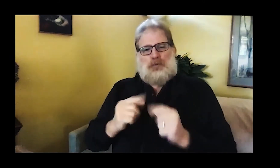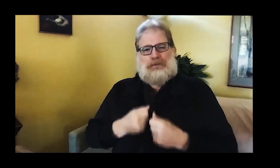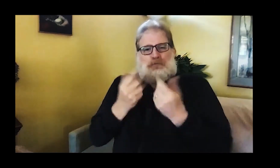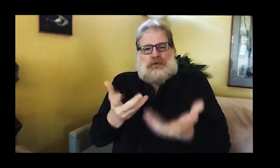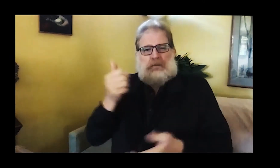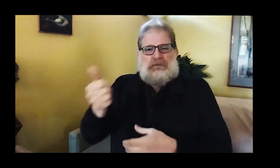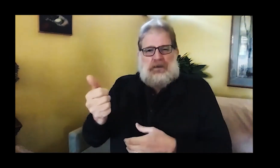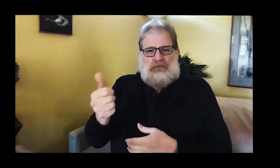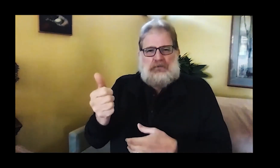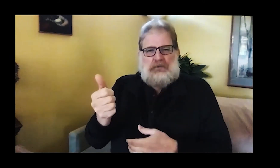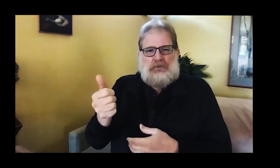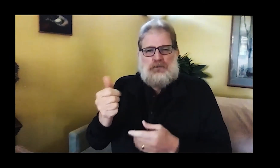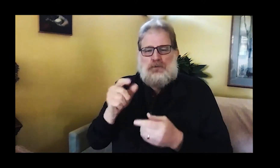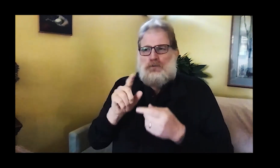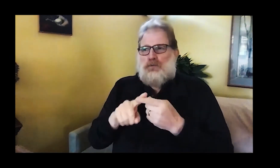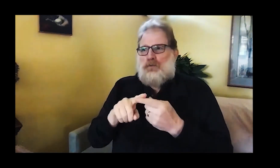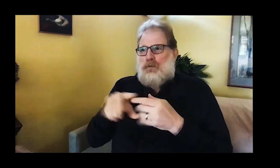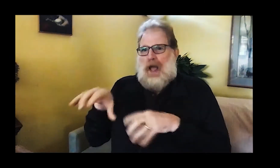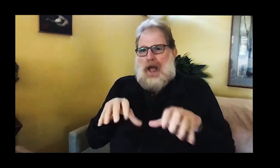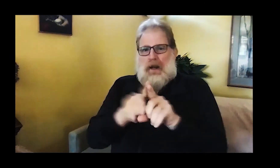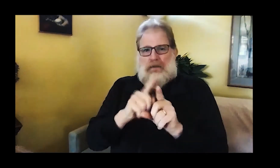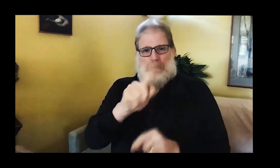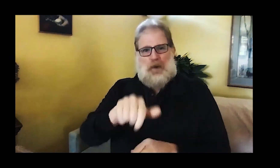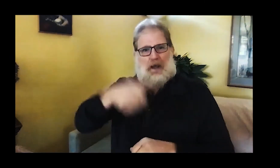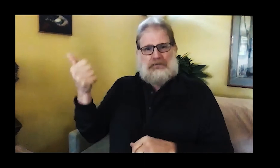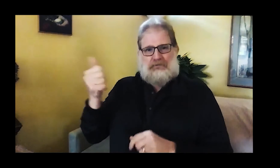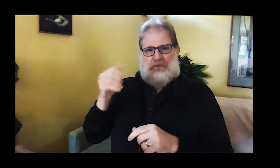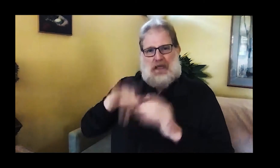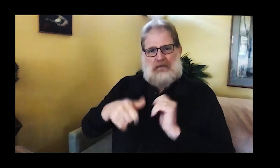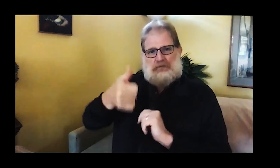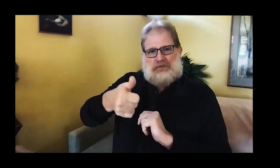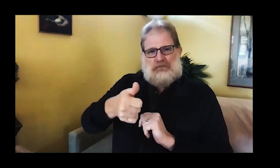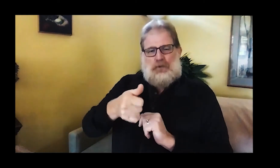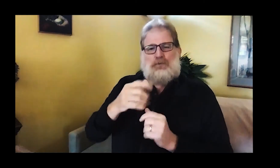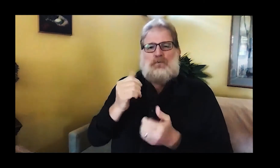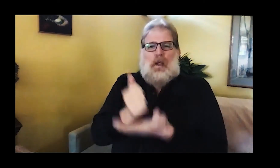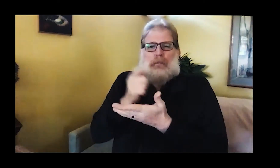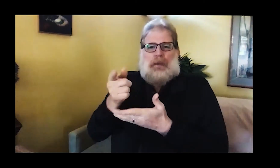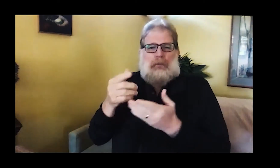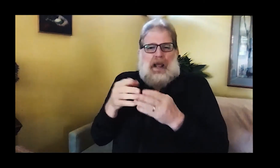to express themselves, to act like someone else, rather than themselves; to help them